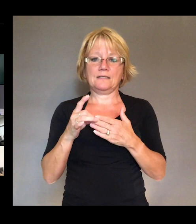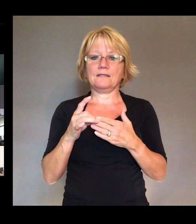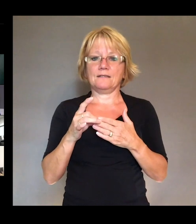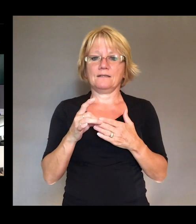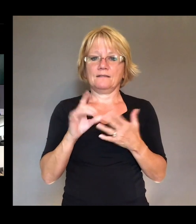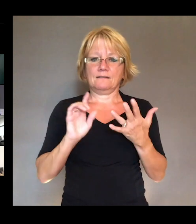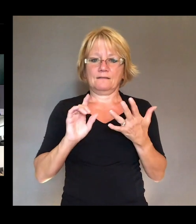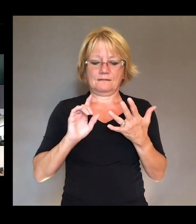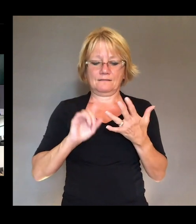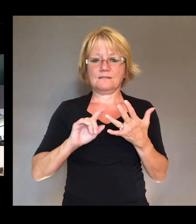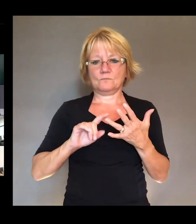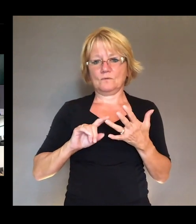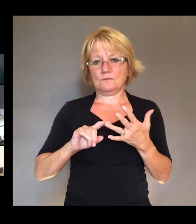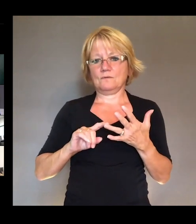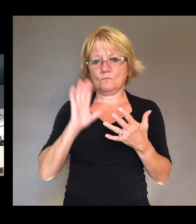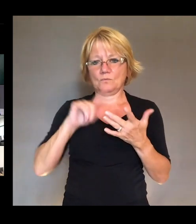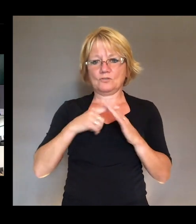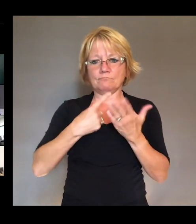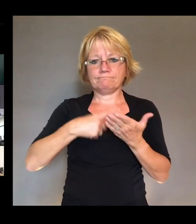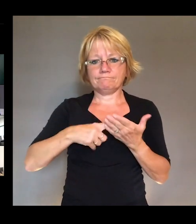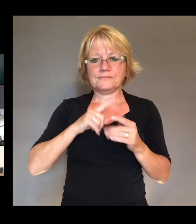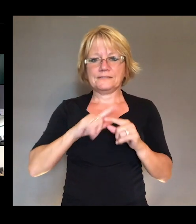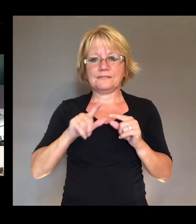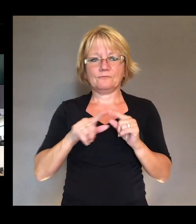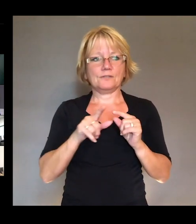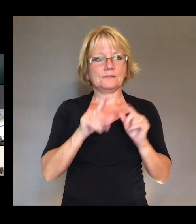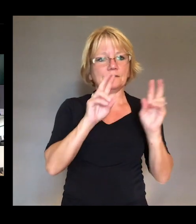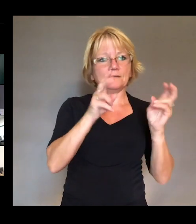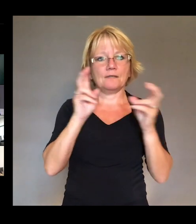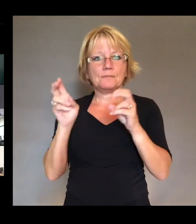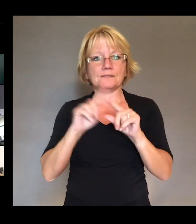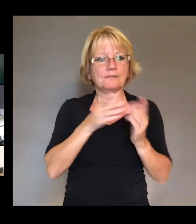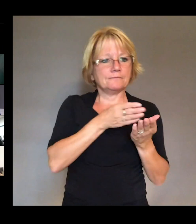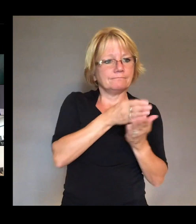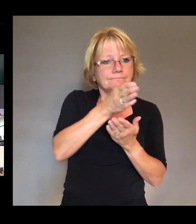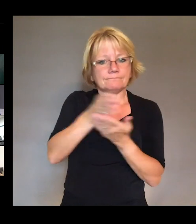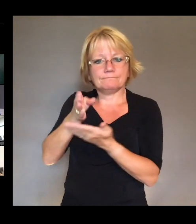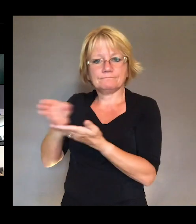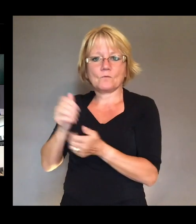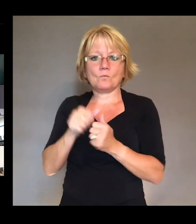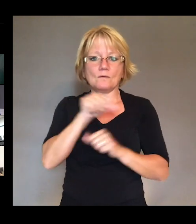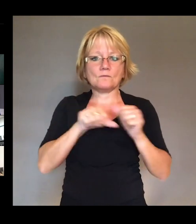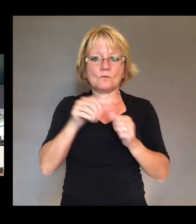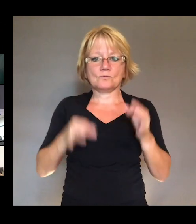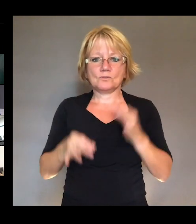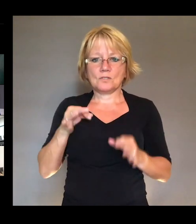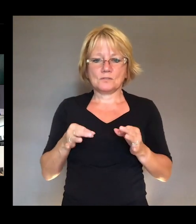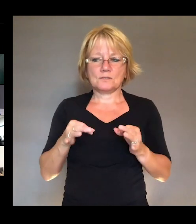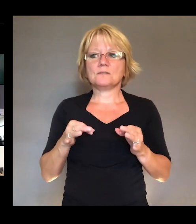leading this particular one. As we start getting into the different modalities here and at different parts of social justice,